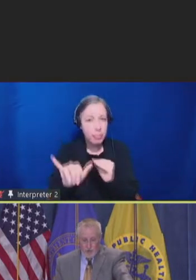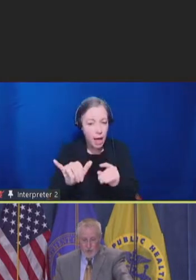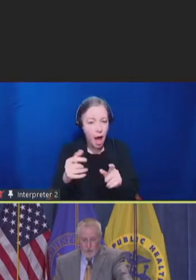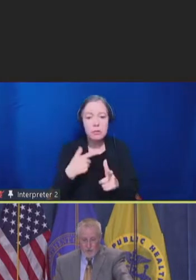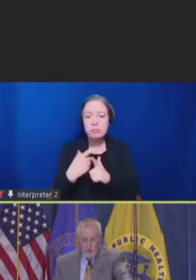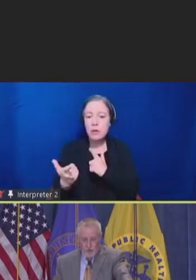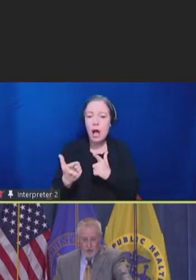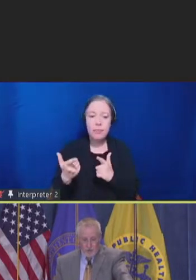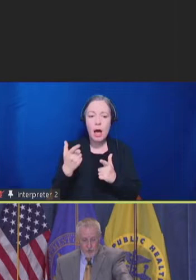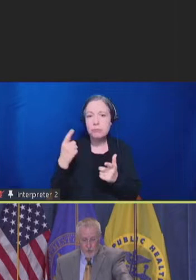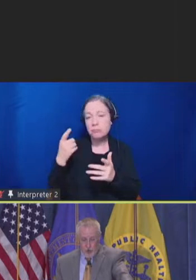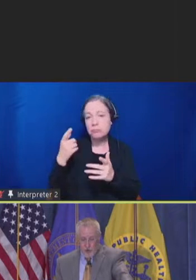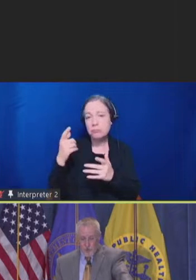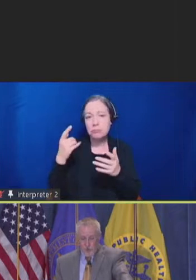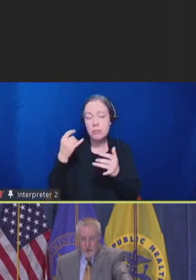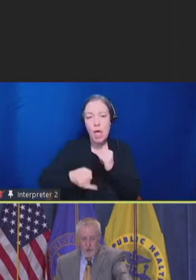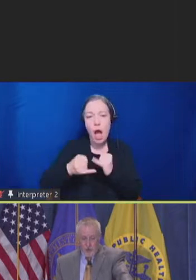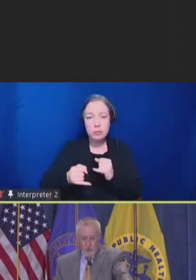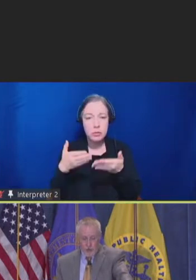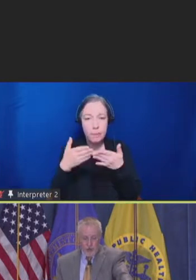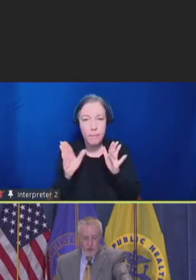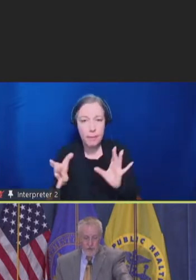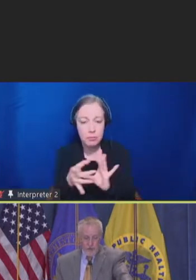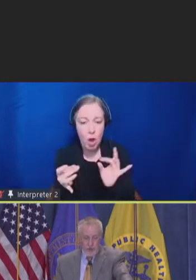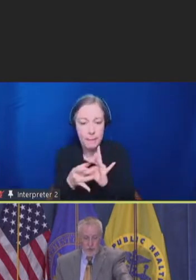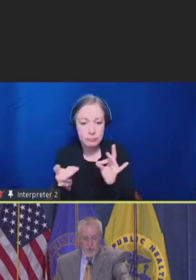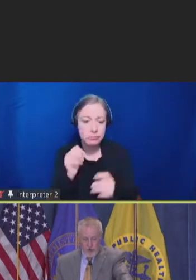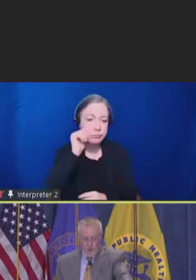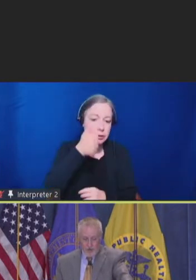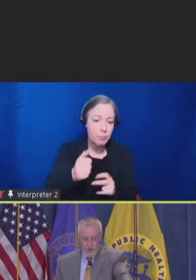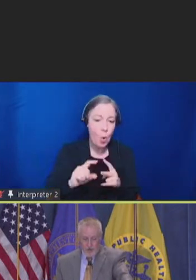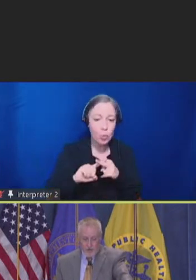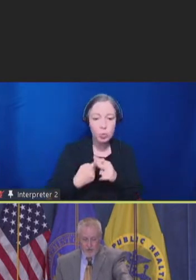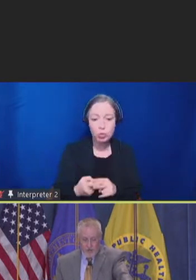We'll resume after a break with a panel on creating a sustainable vaccine ecosystem.